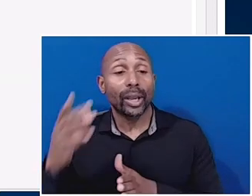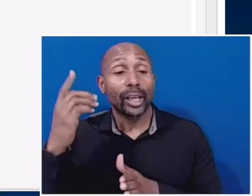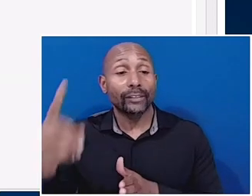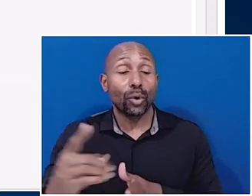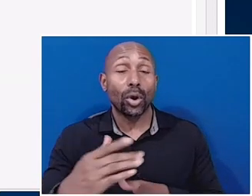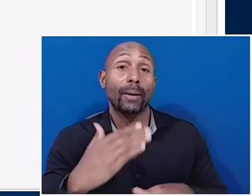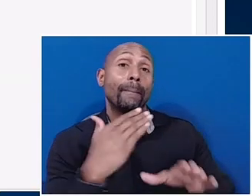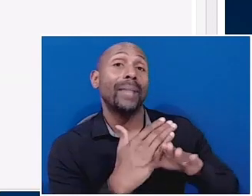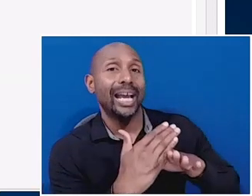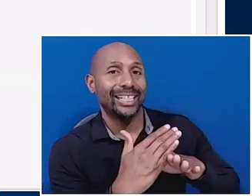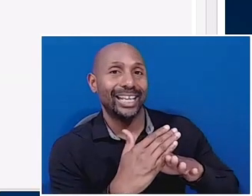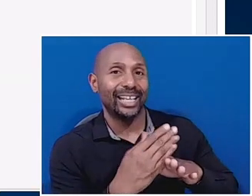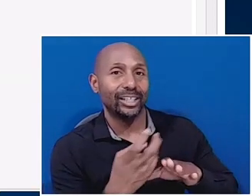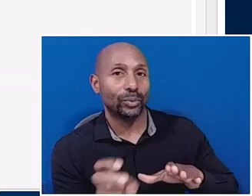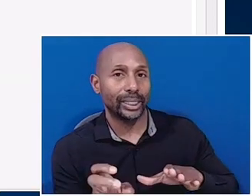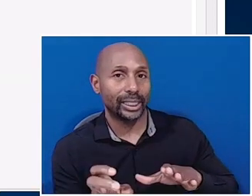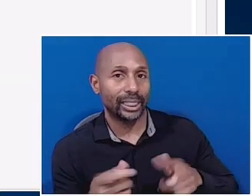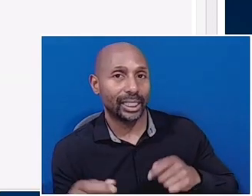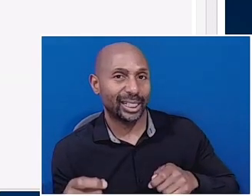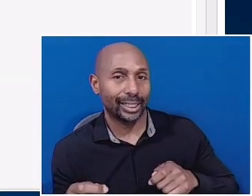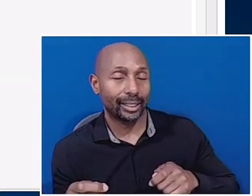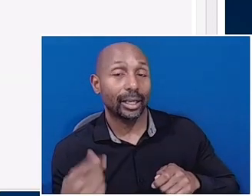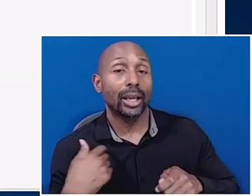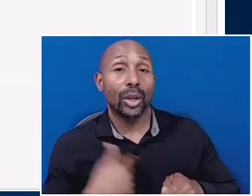It would undercut the improvement focus